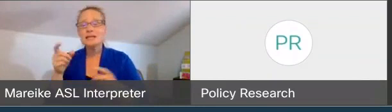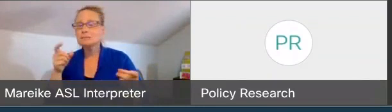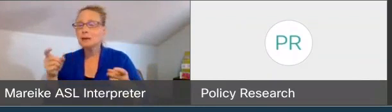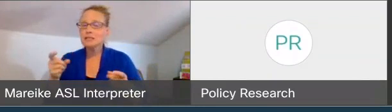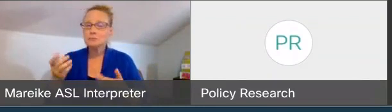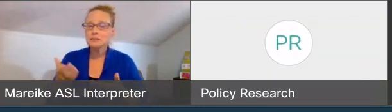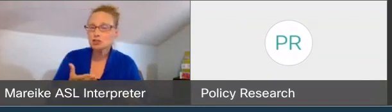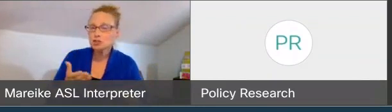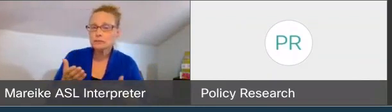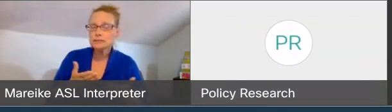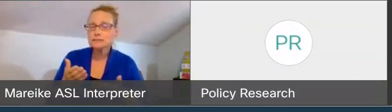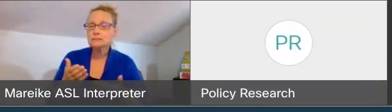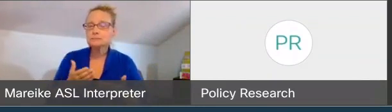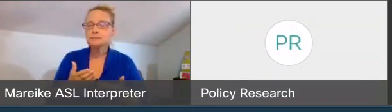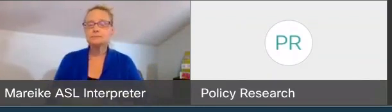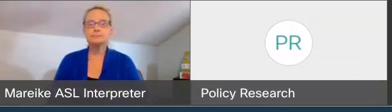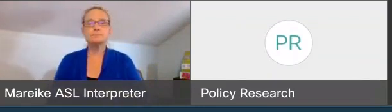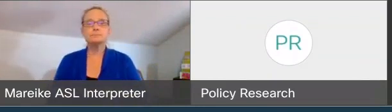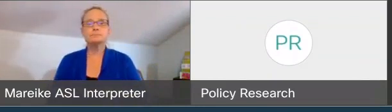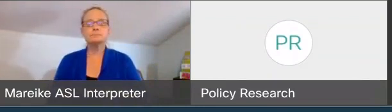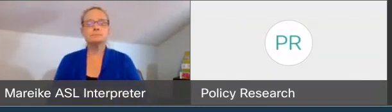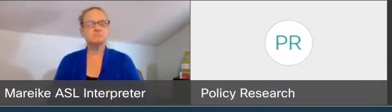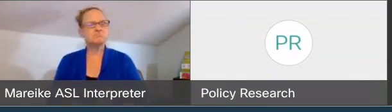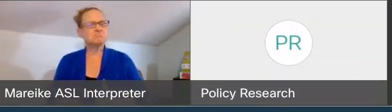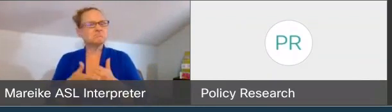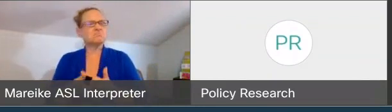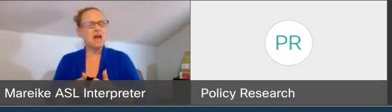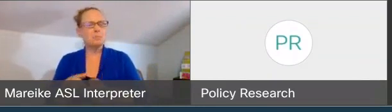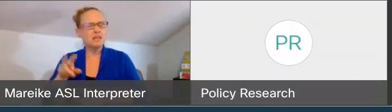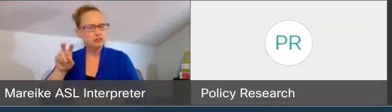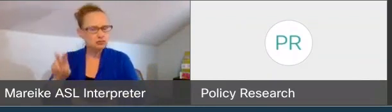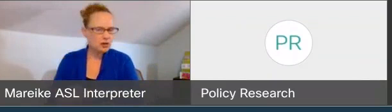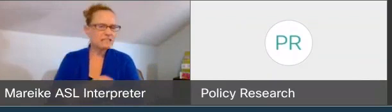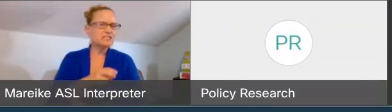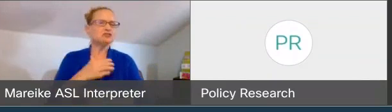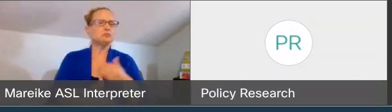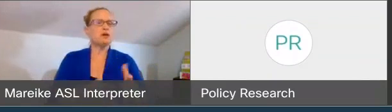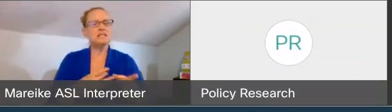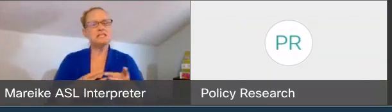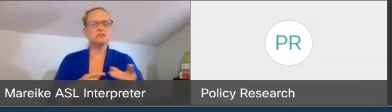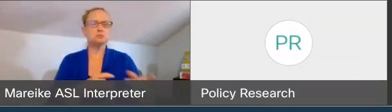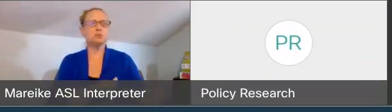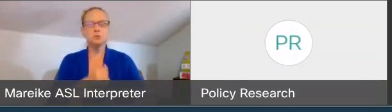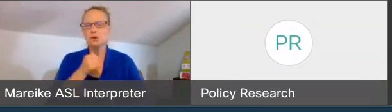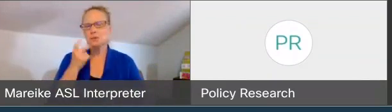in addition to that, just to kind of help the transition. So we don't see a lot of FACT to ACT